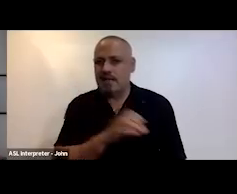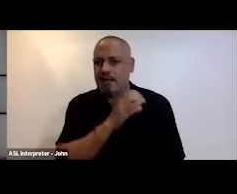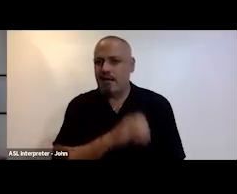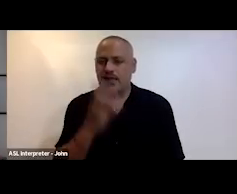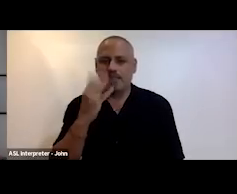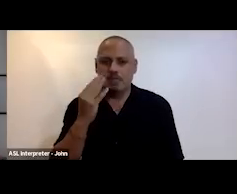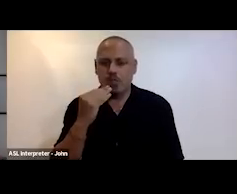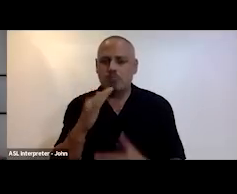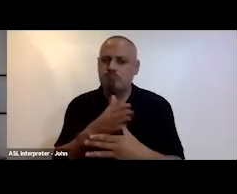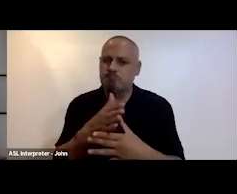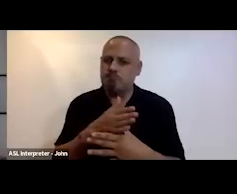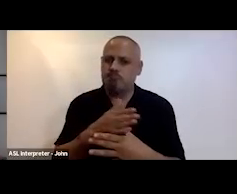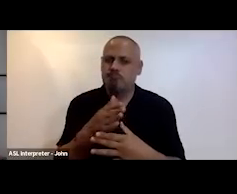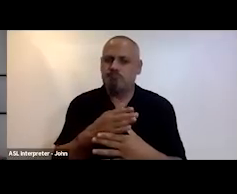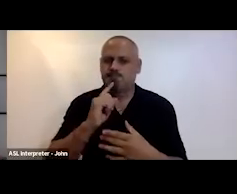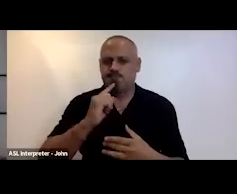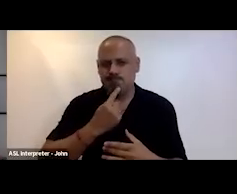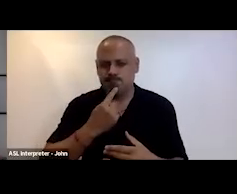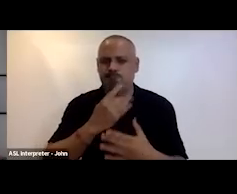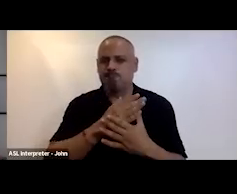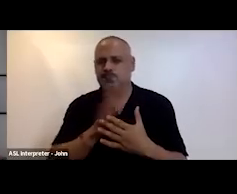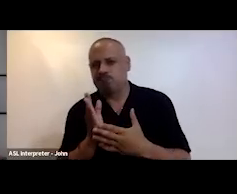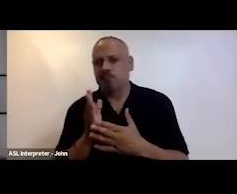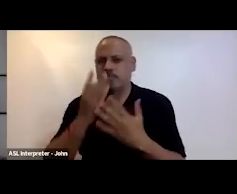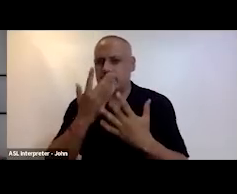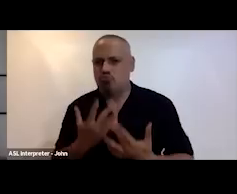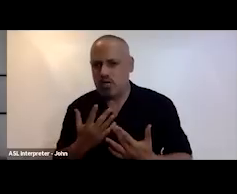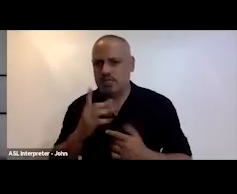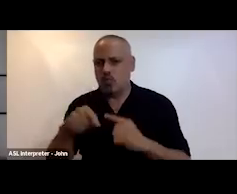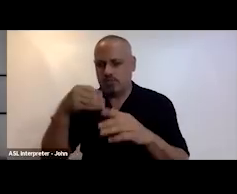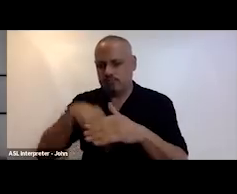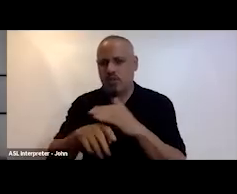moderate to severe levels of depression at program entry, and so that's a significant portion.